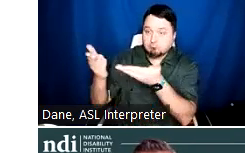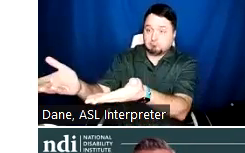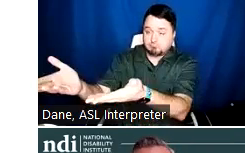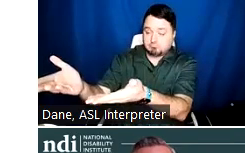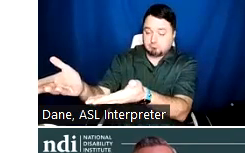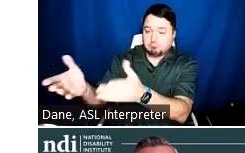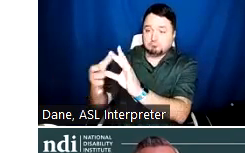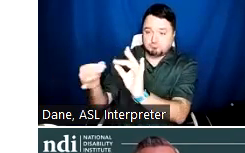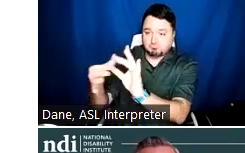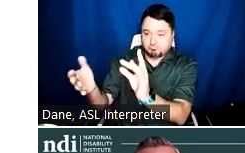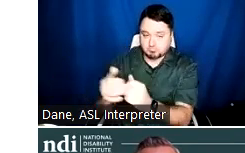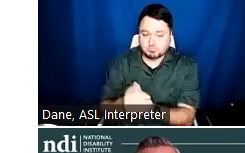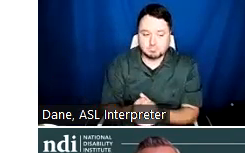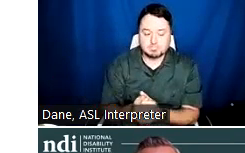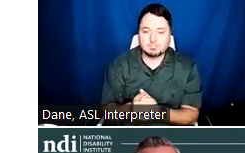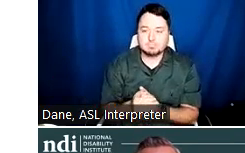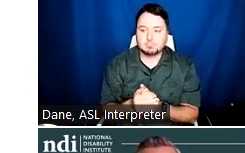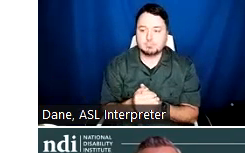say a few words. DR JASON CUMMINS: